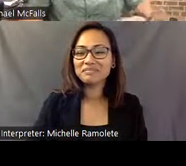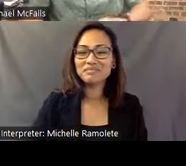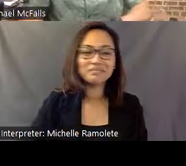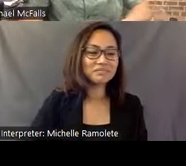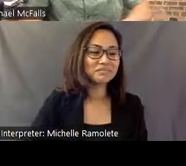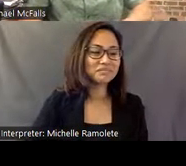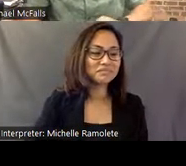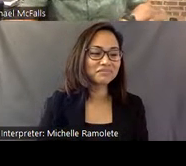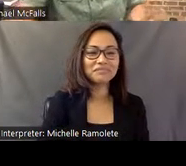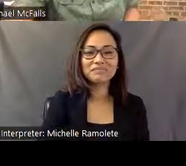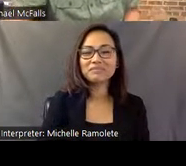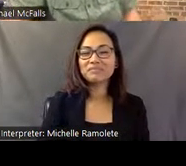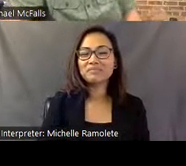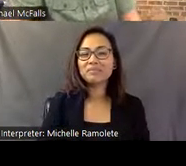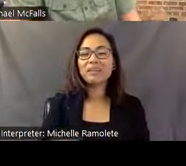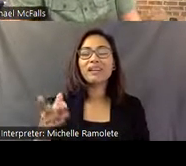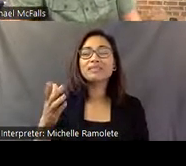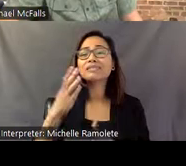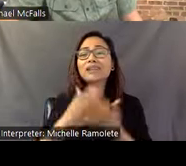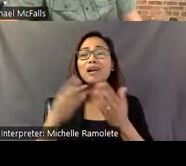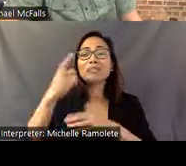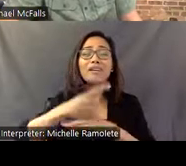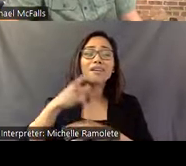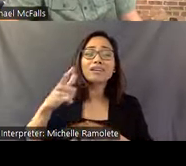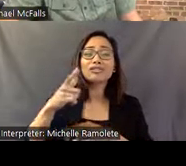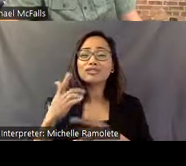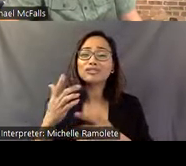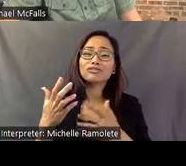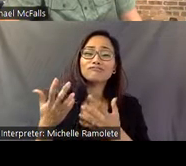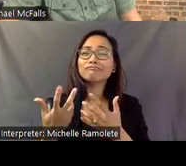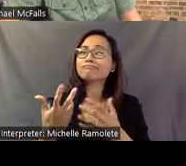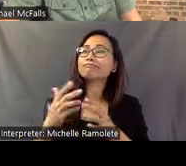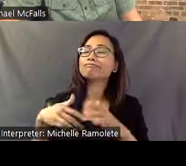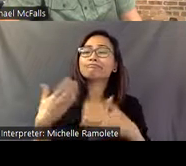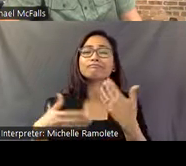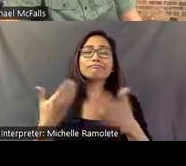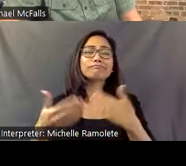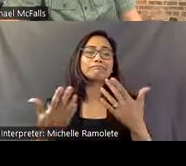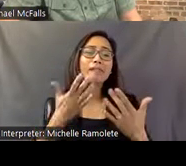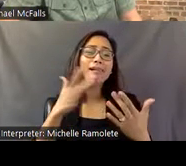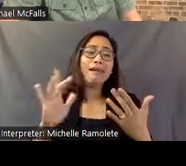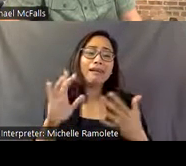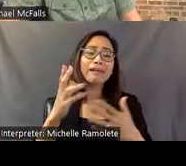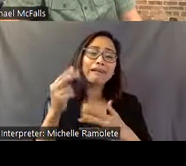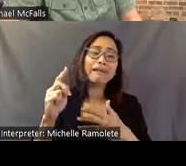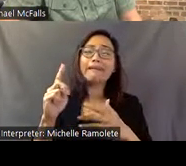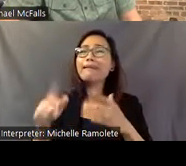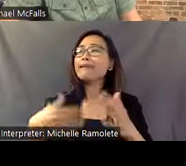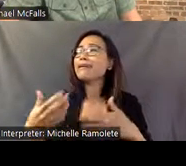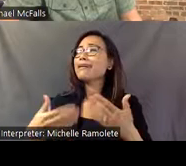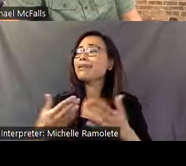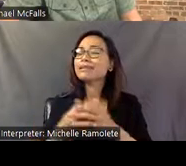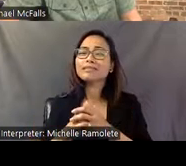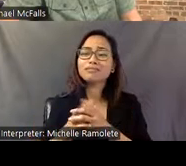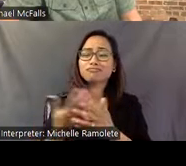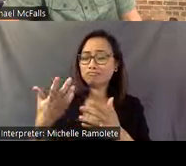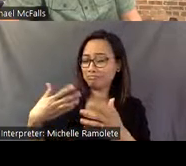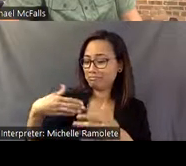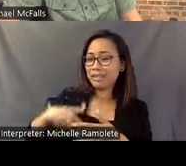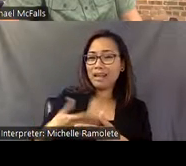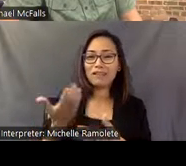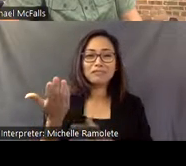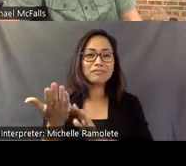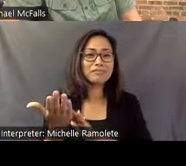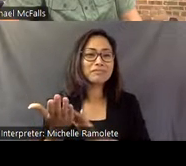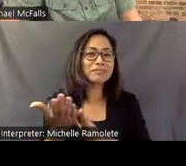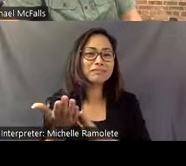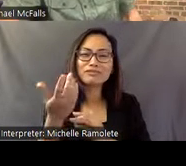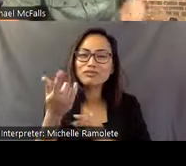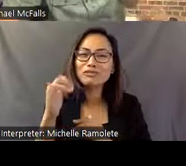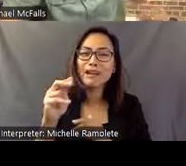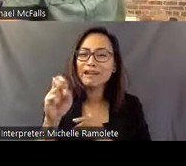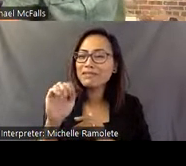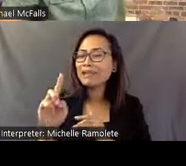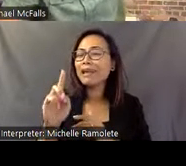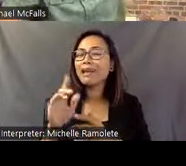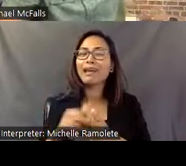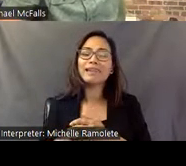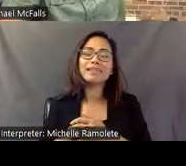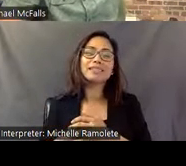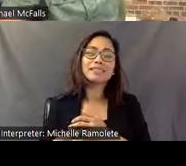? holding in your palm one grain of sand ? ? but it's shining bright like a diamond ring